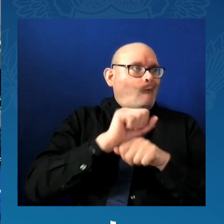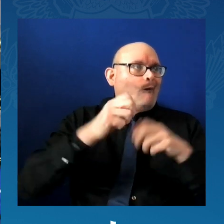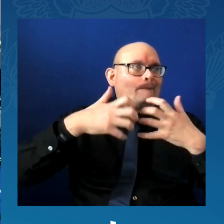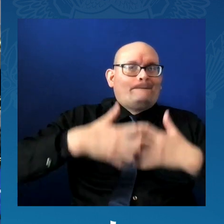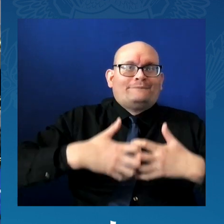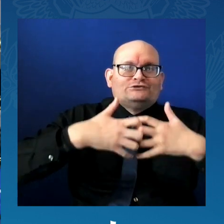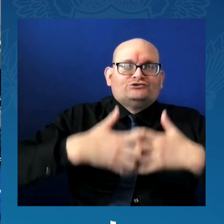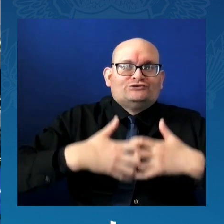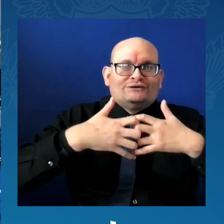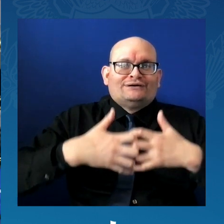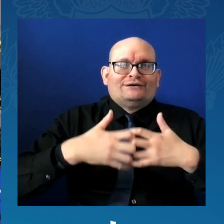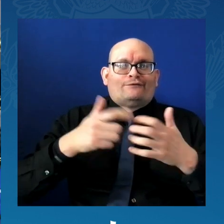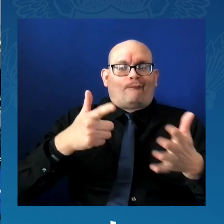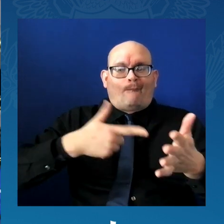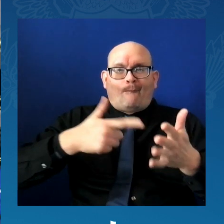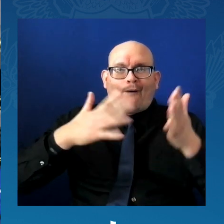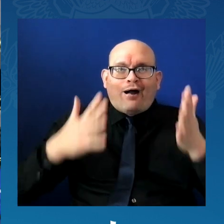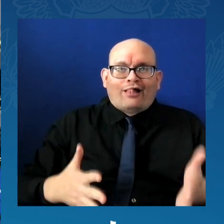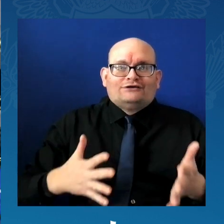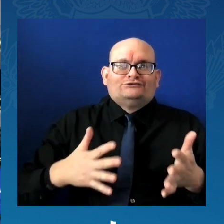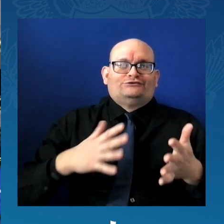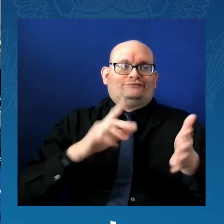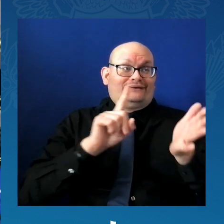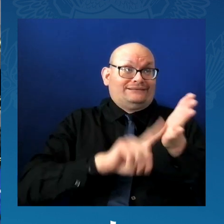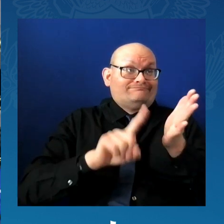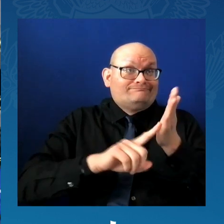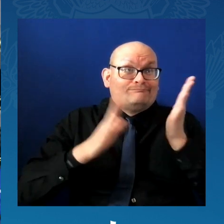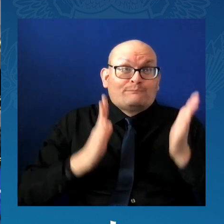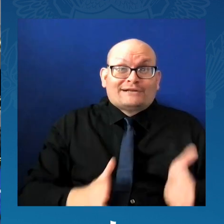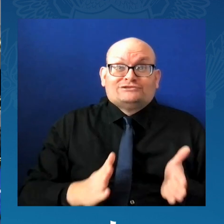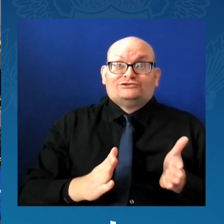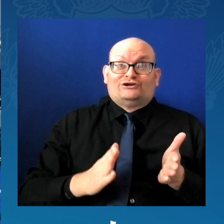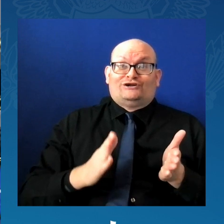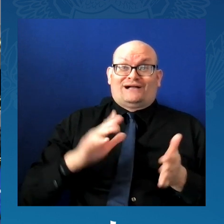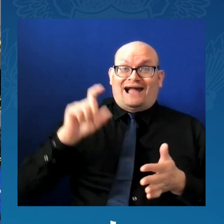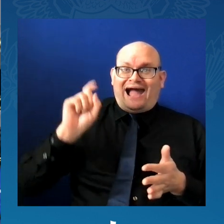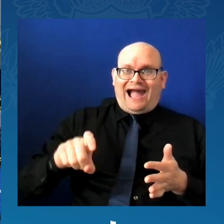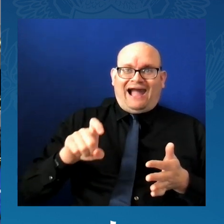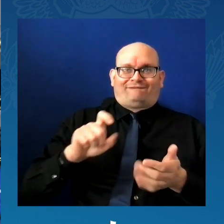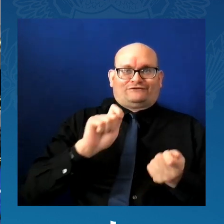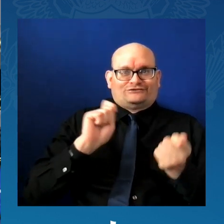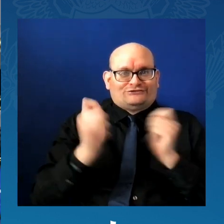Our industry has got to think different here by hiring for the skills needed to do the job